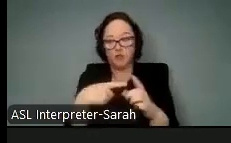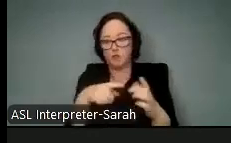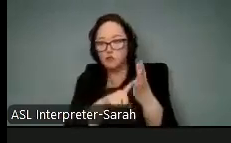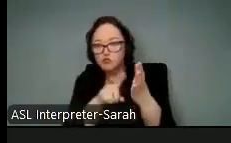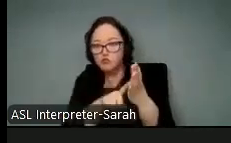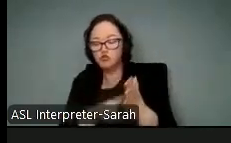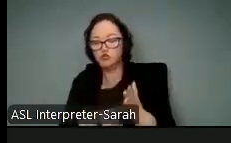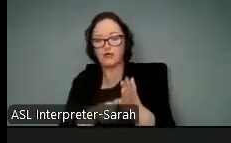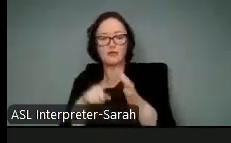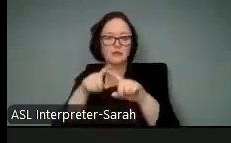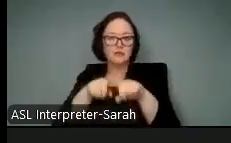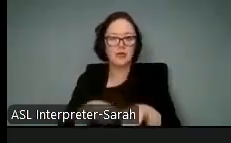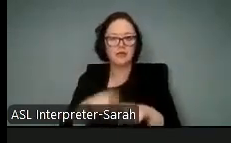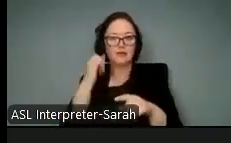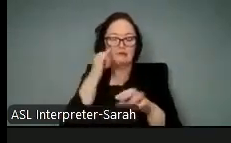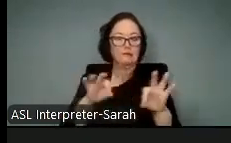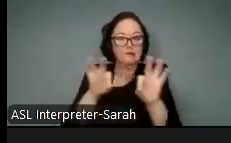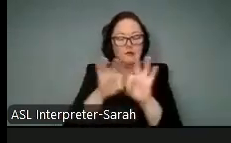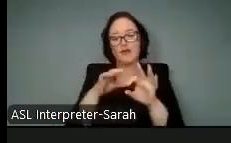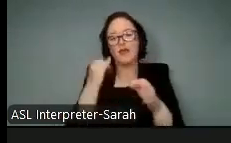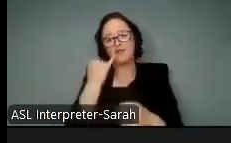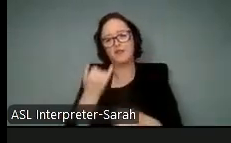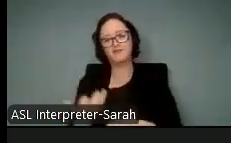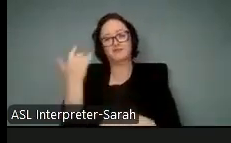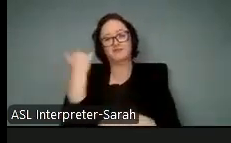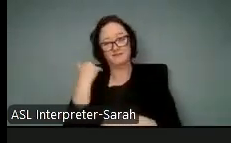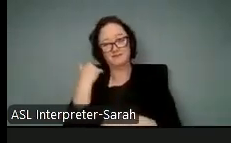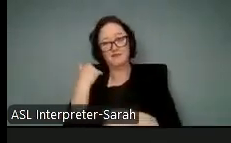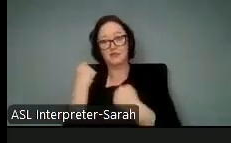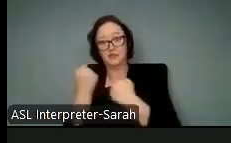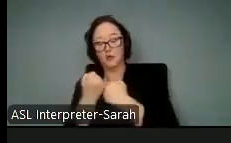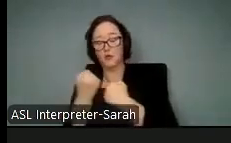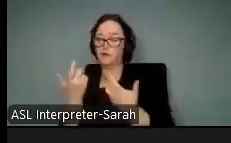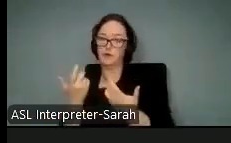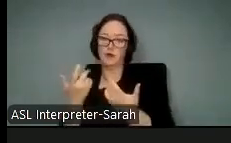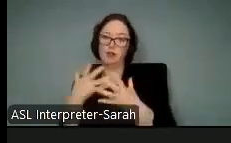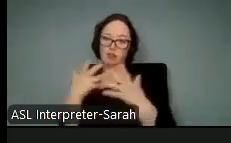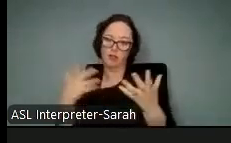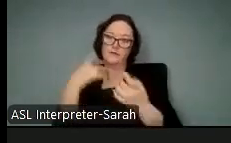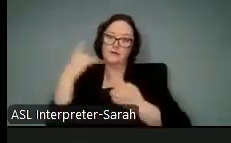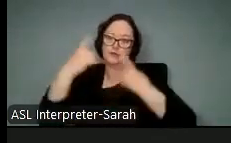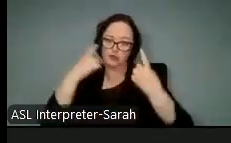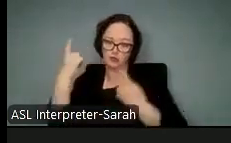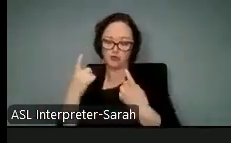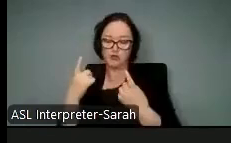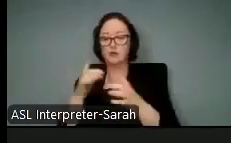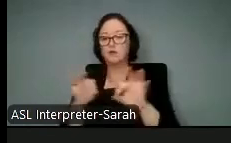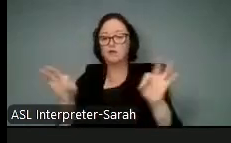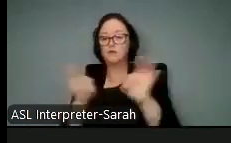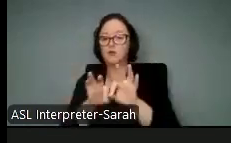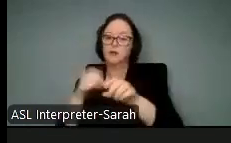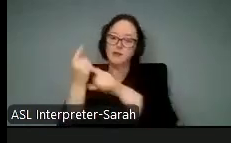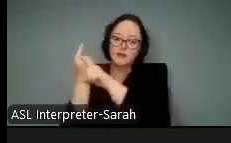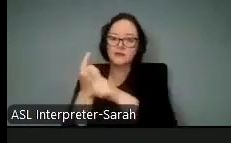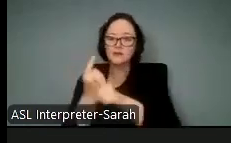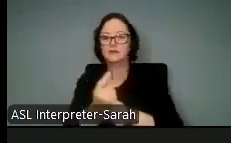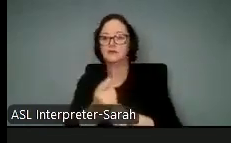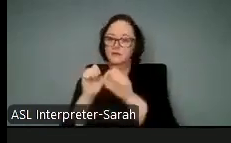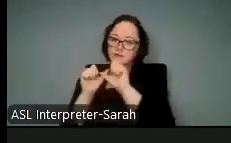if it's legacy support. There are a lot of considerations that go into that, but we need to have consistent ongoing checks and we need to do updates as needed